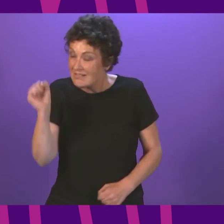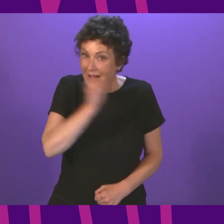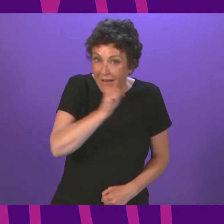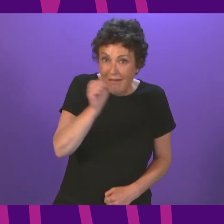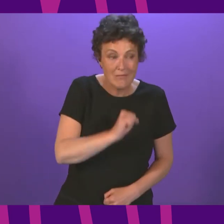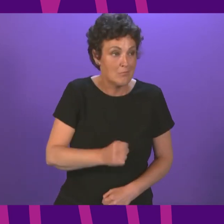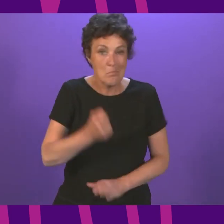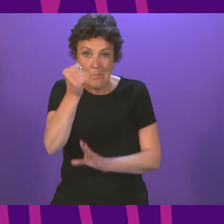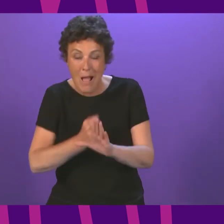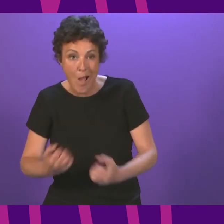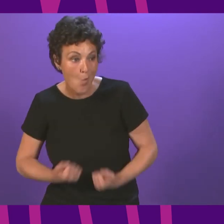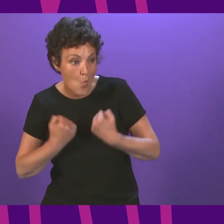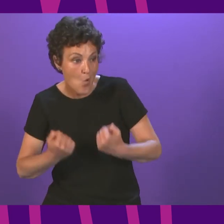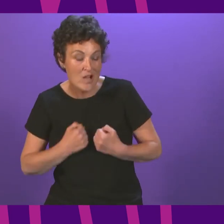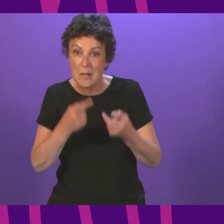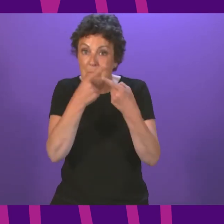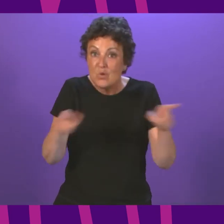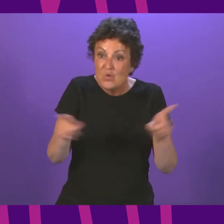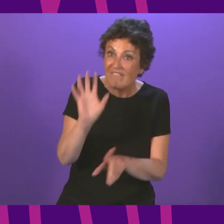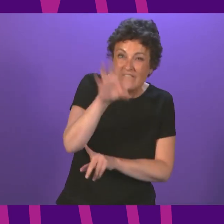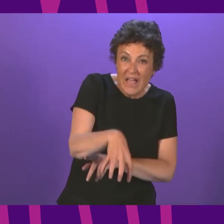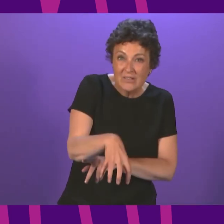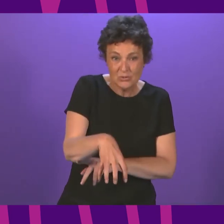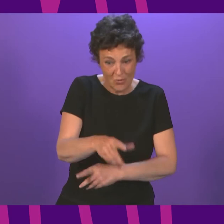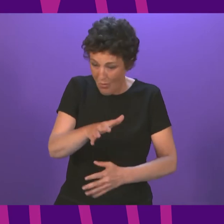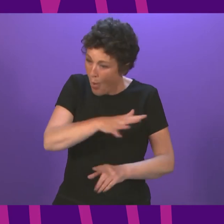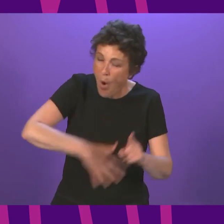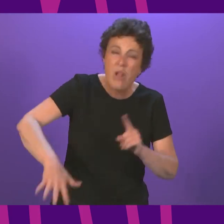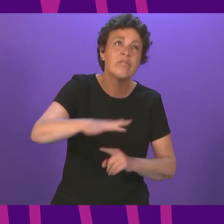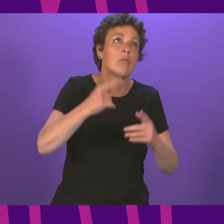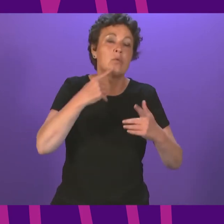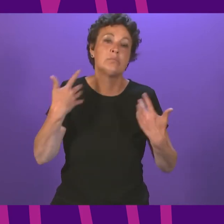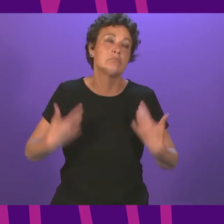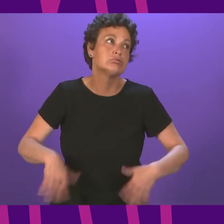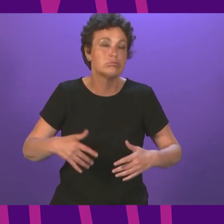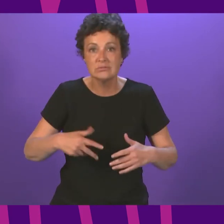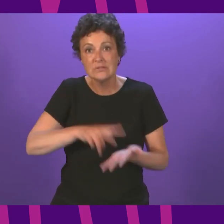and music venues—the whole sector—would be delighted if the Government continued to